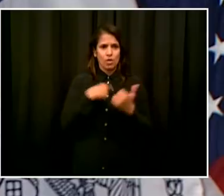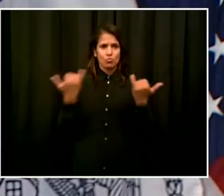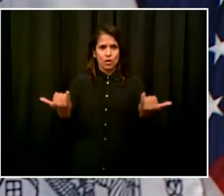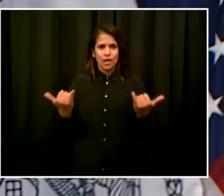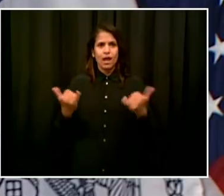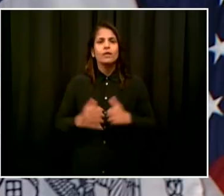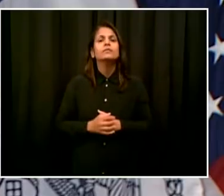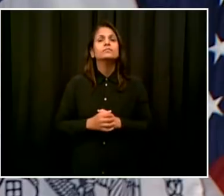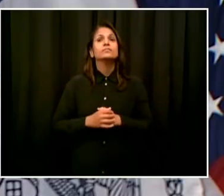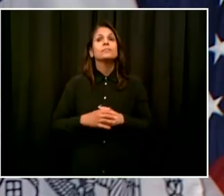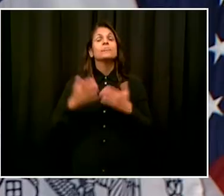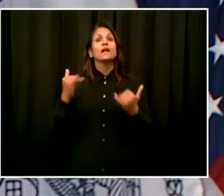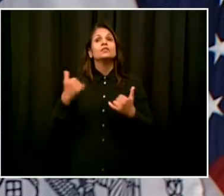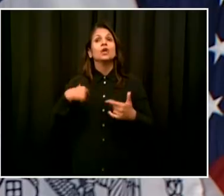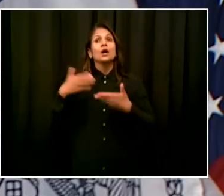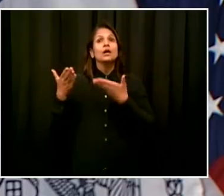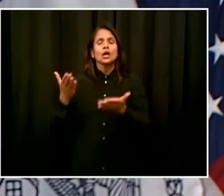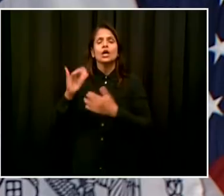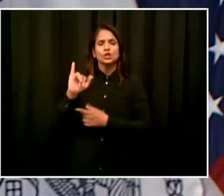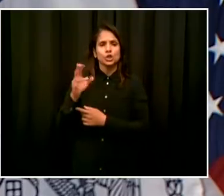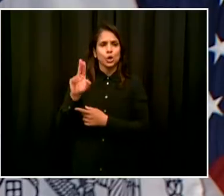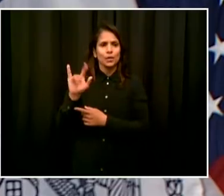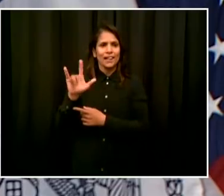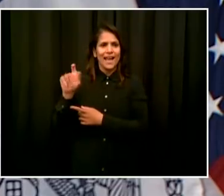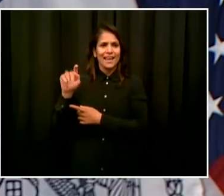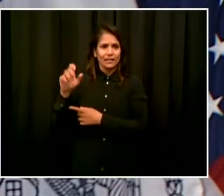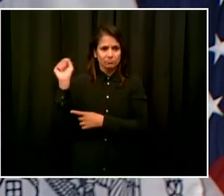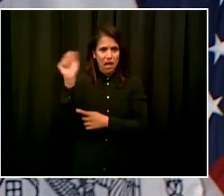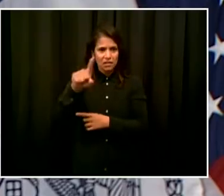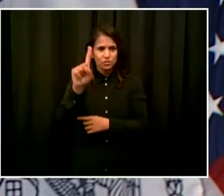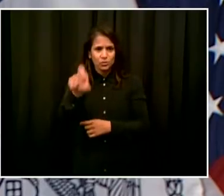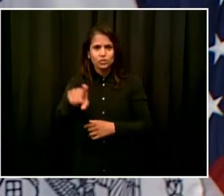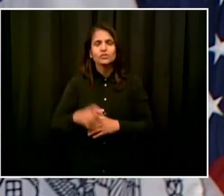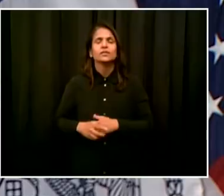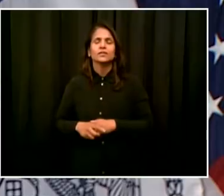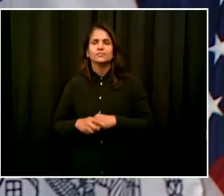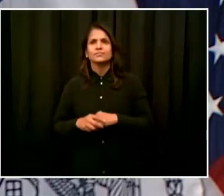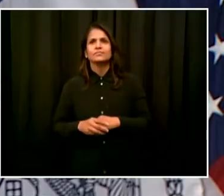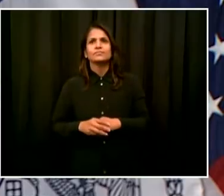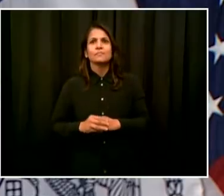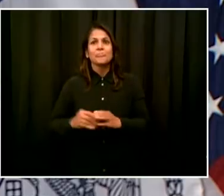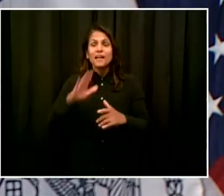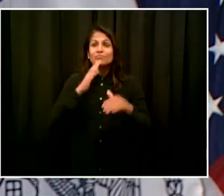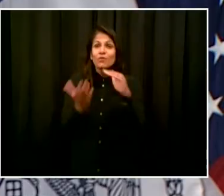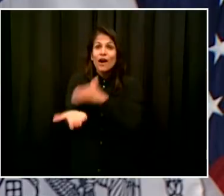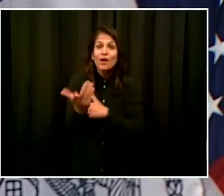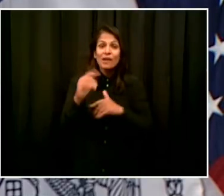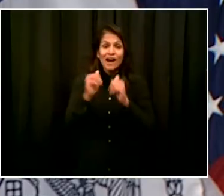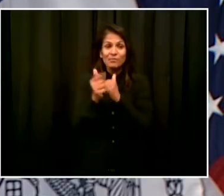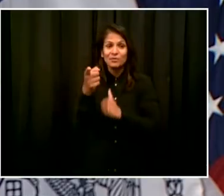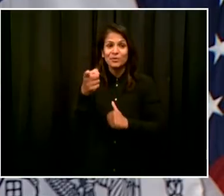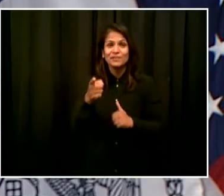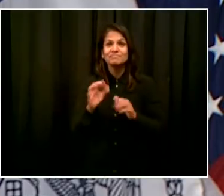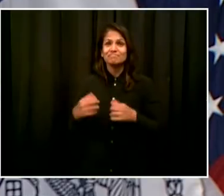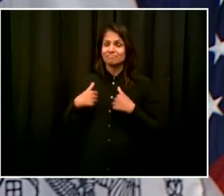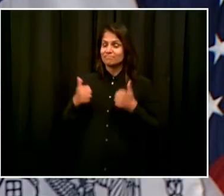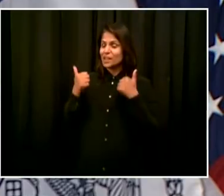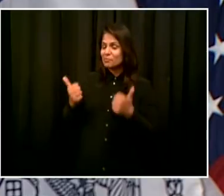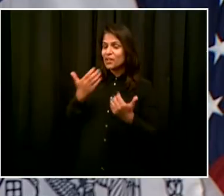QUESTION TODAY WILL GO TO JULIET.